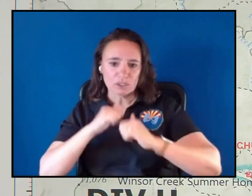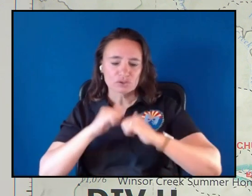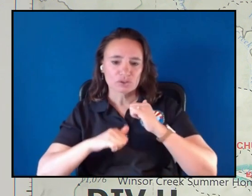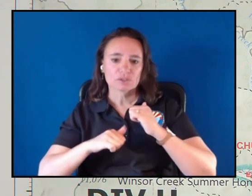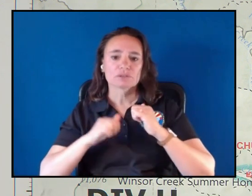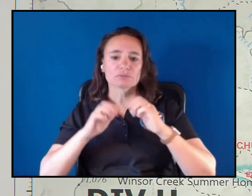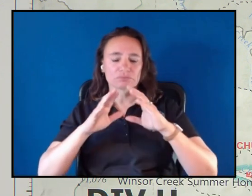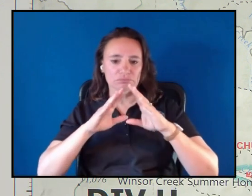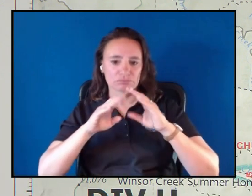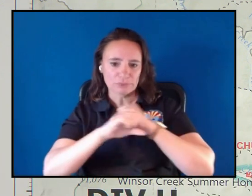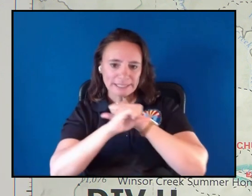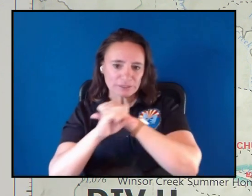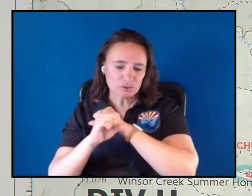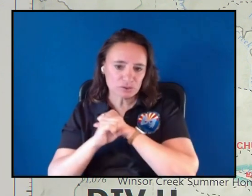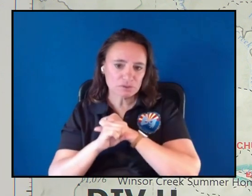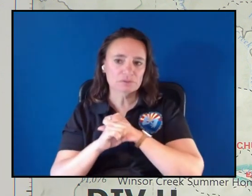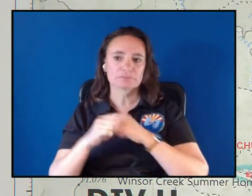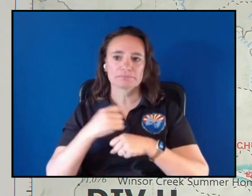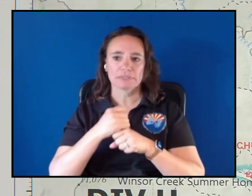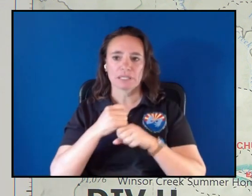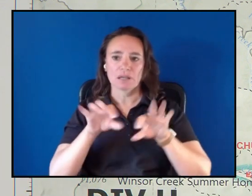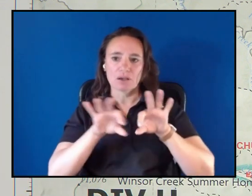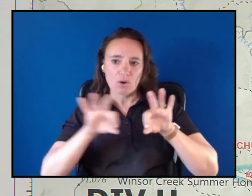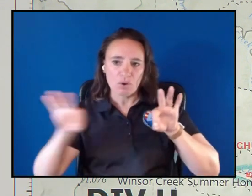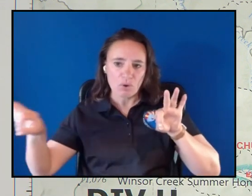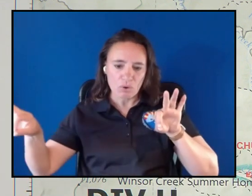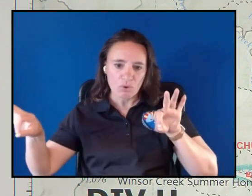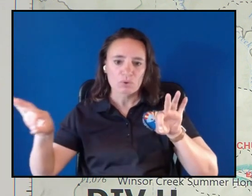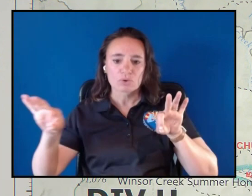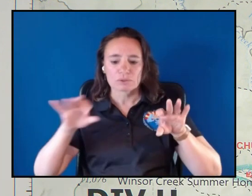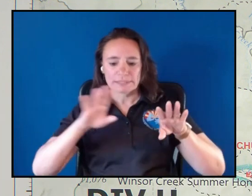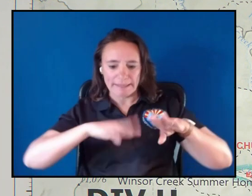and water handling support equipment, what we call pumpkins,